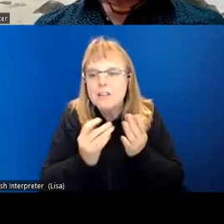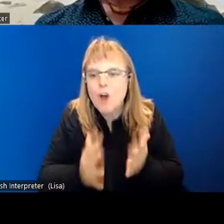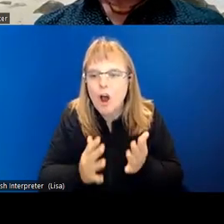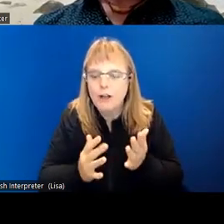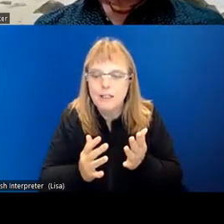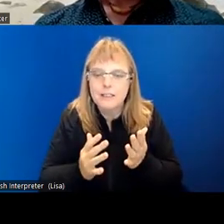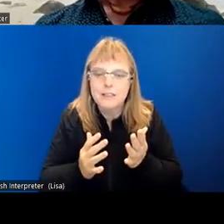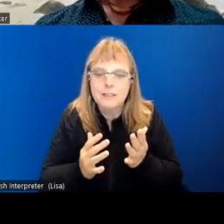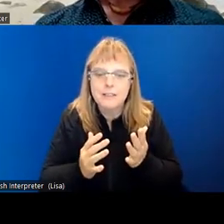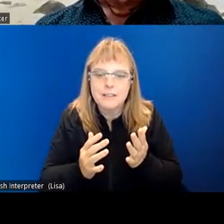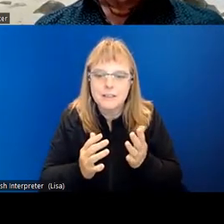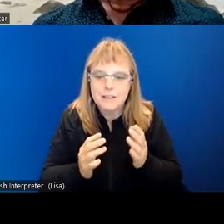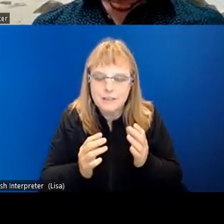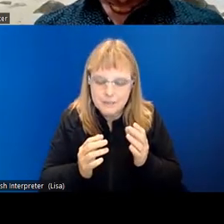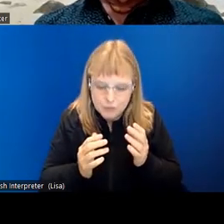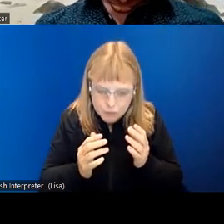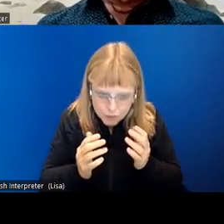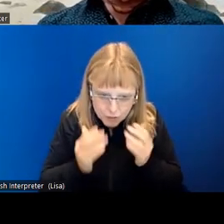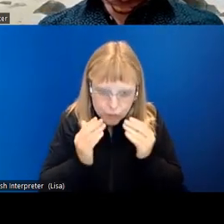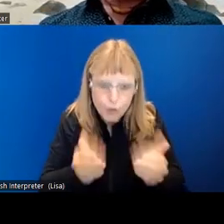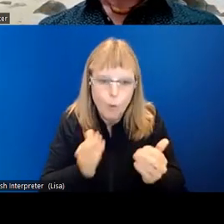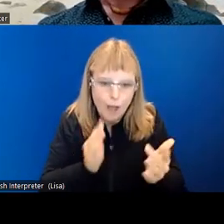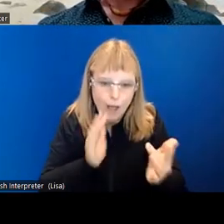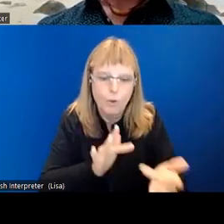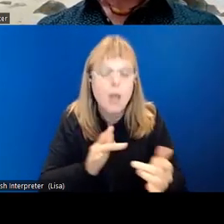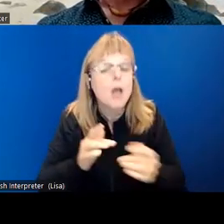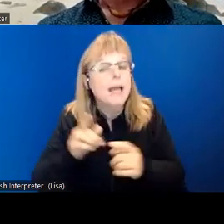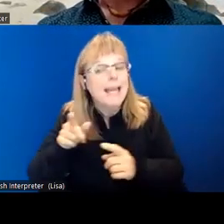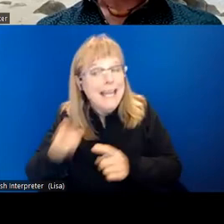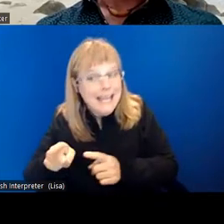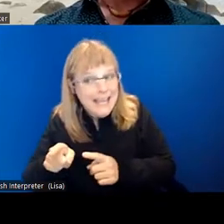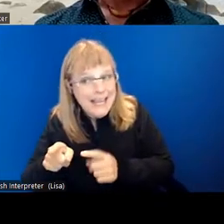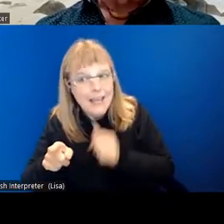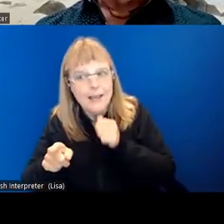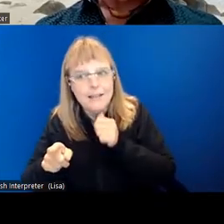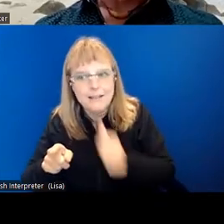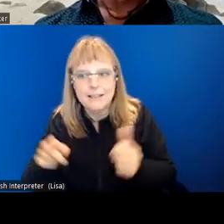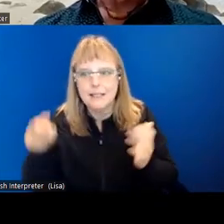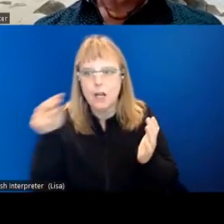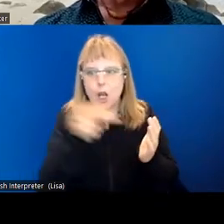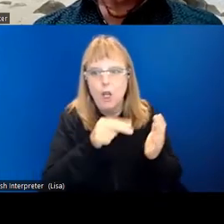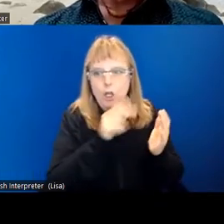And I think what he did not do was he didn't look at our website